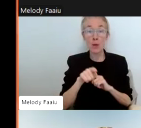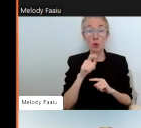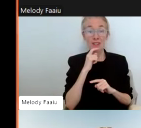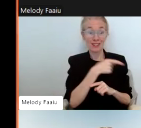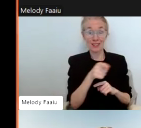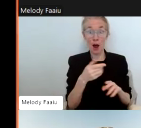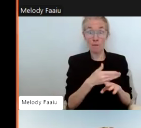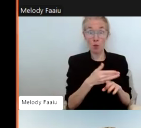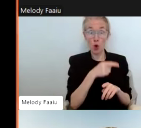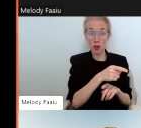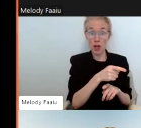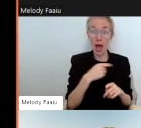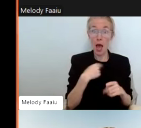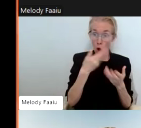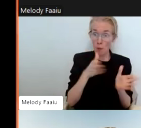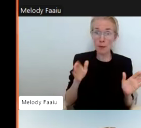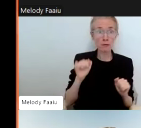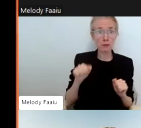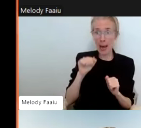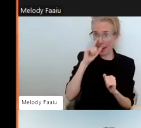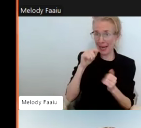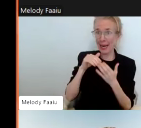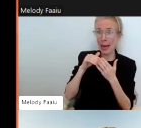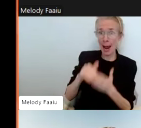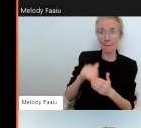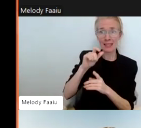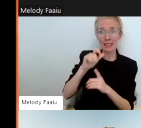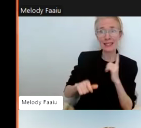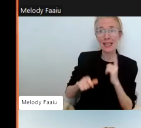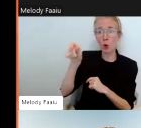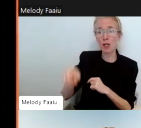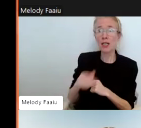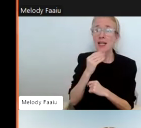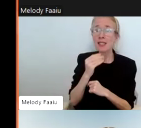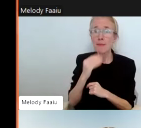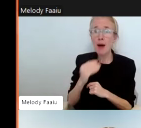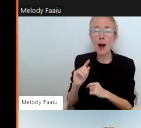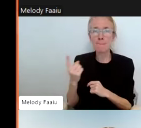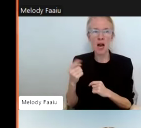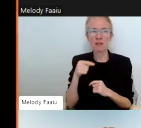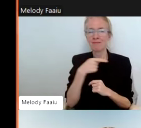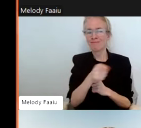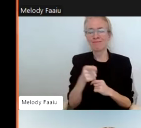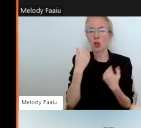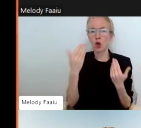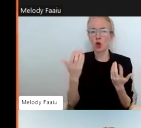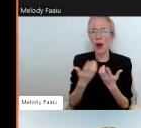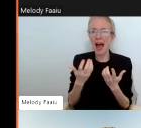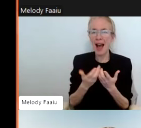with disabilities, but they often don't know how, so they're not familiar with different forms of communication and that type of